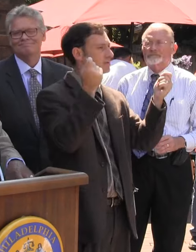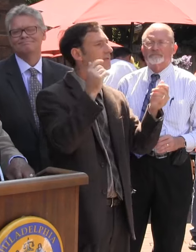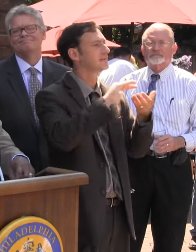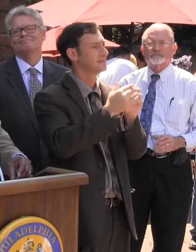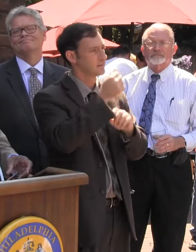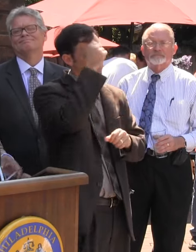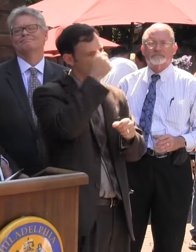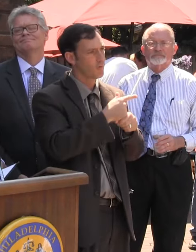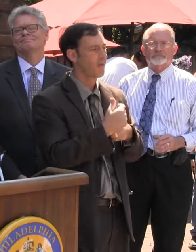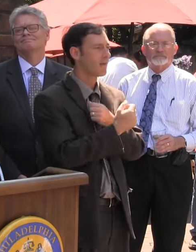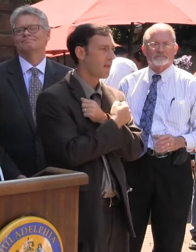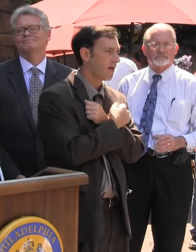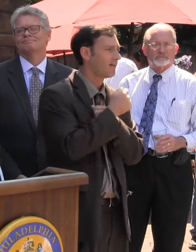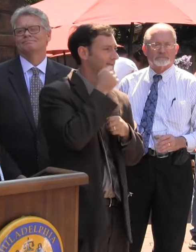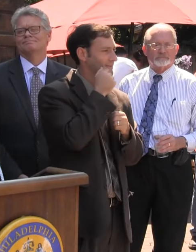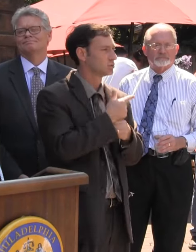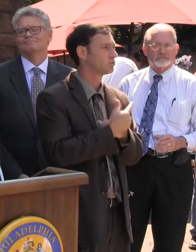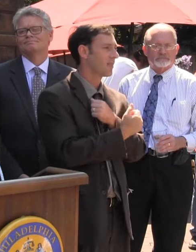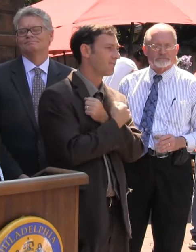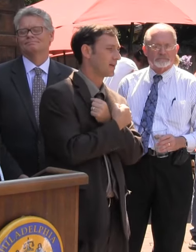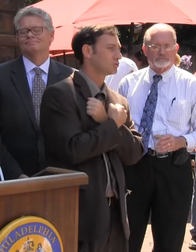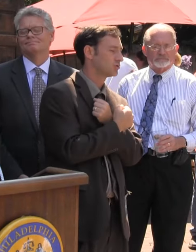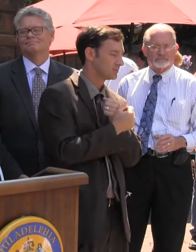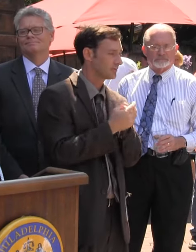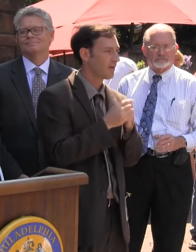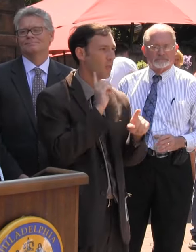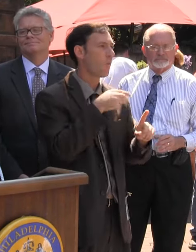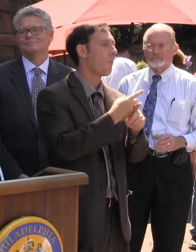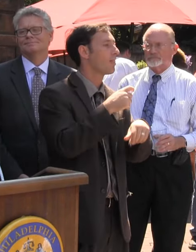City of Brotherly Love and Sisterly Affection, the only time the World Meeting of Families